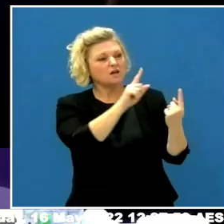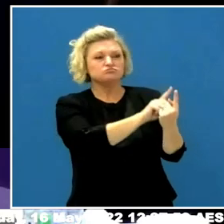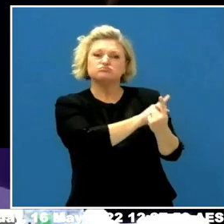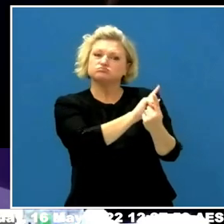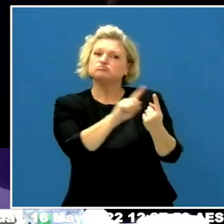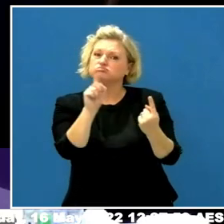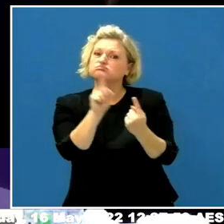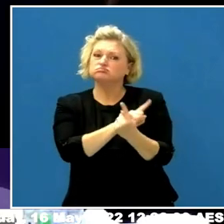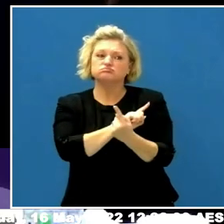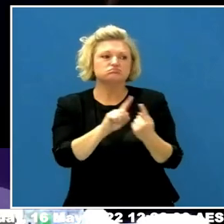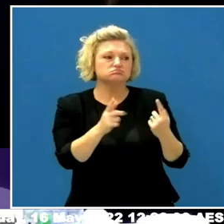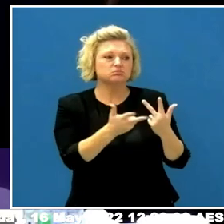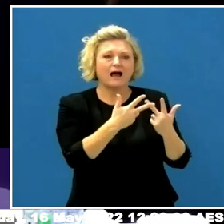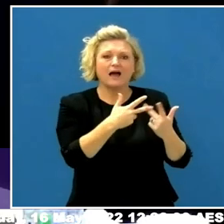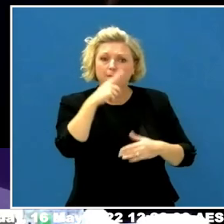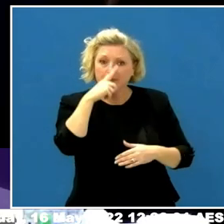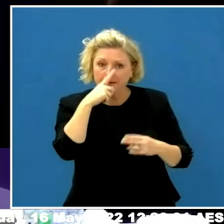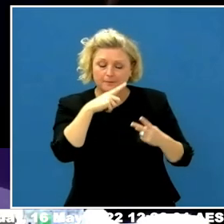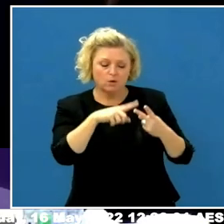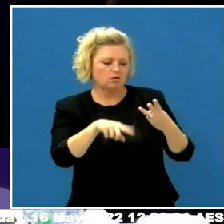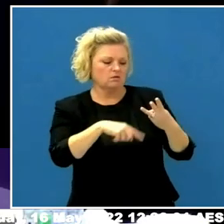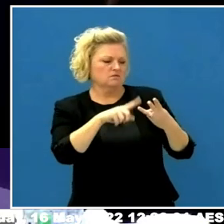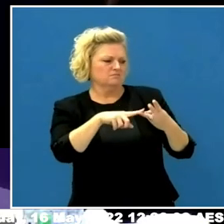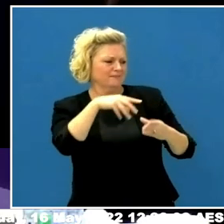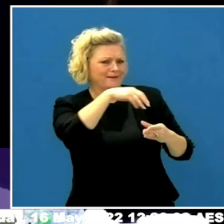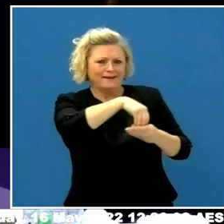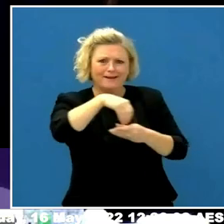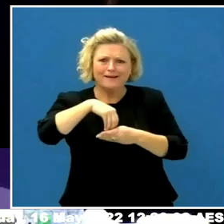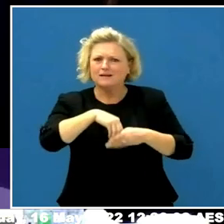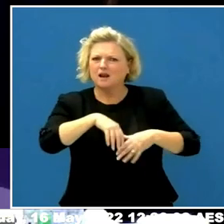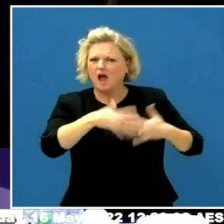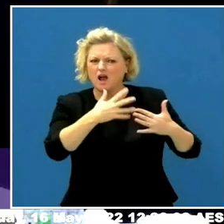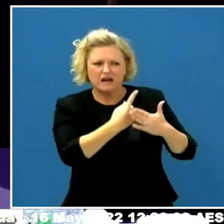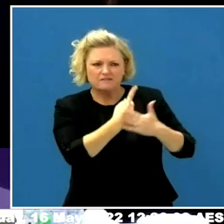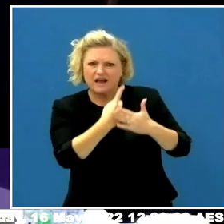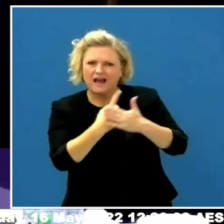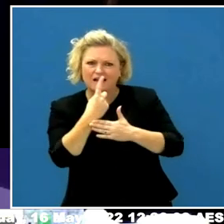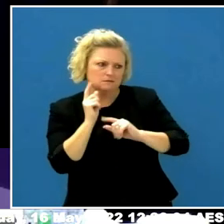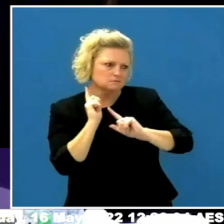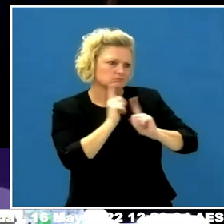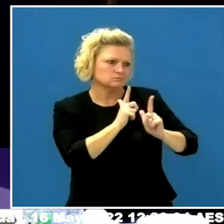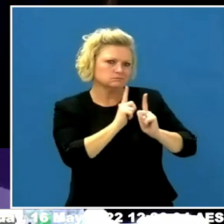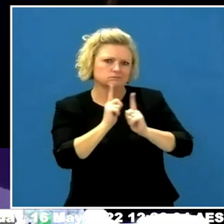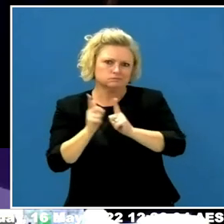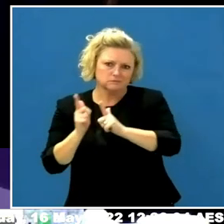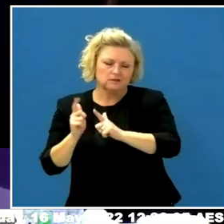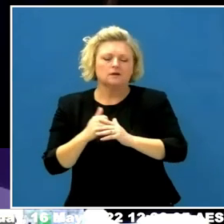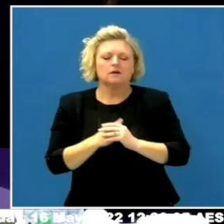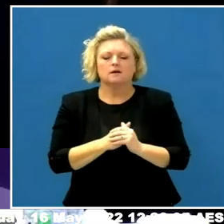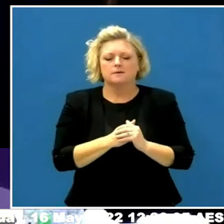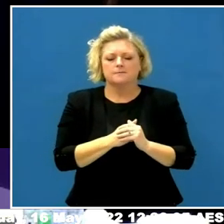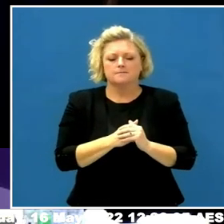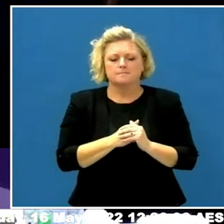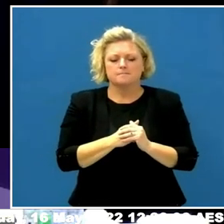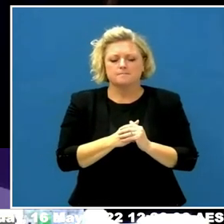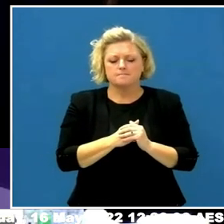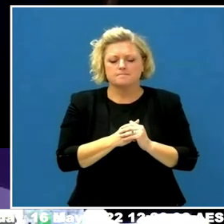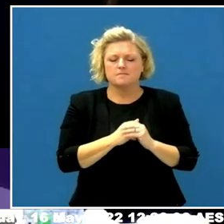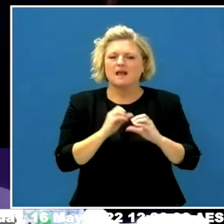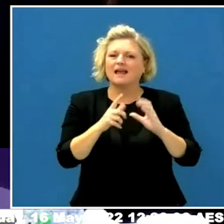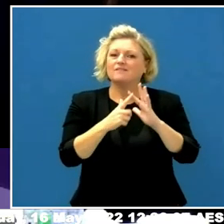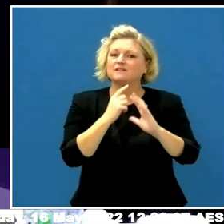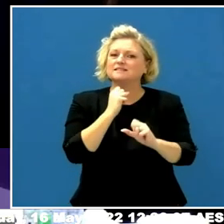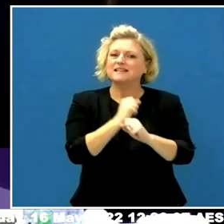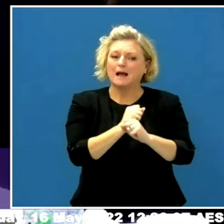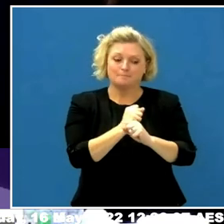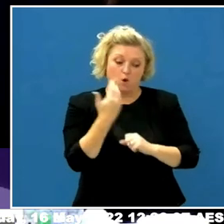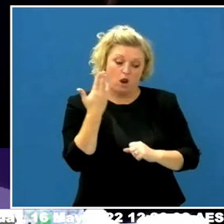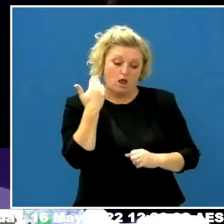He goes to lots of community activities such as, back in the last school holidays he was